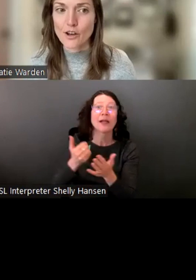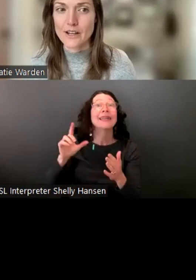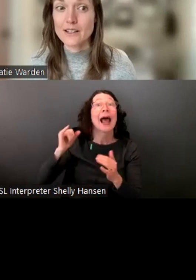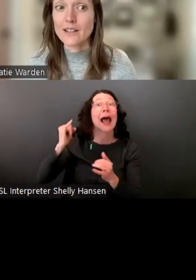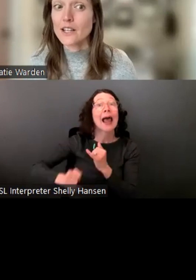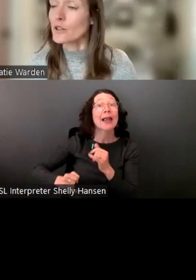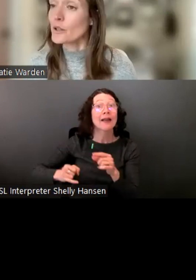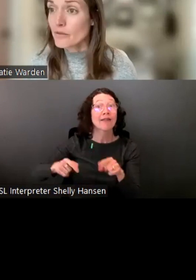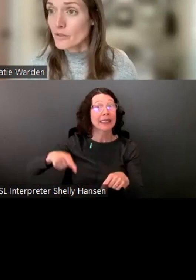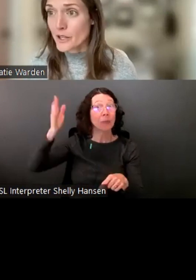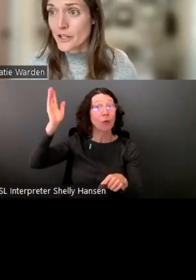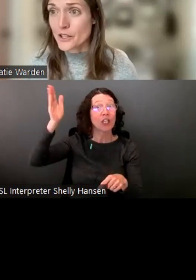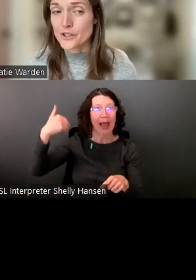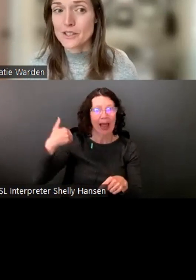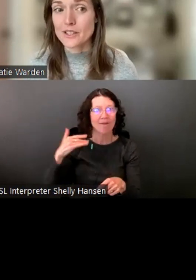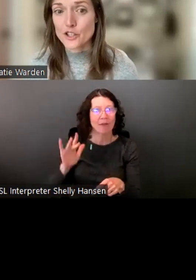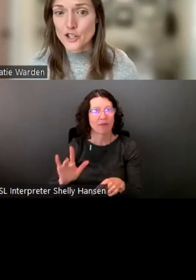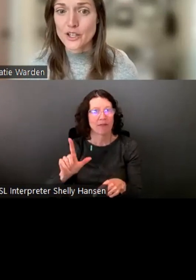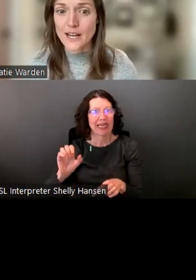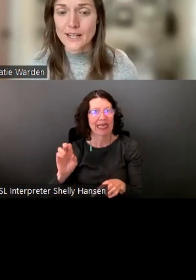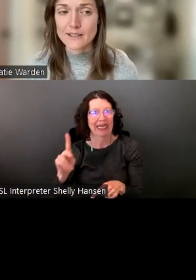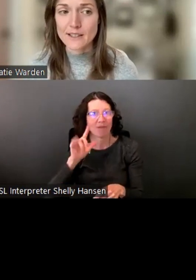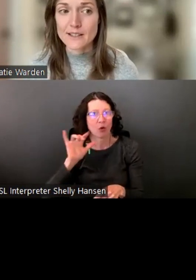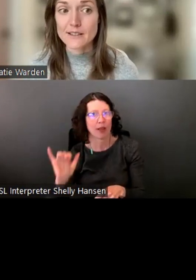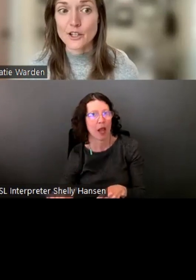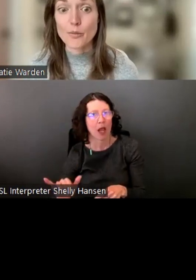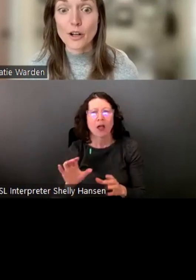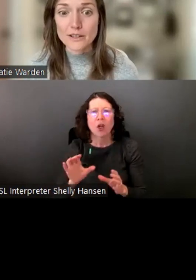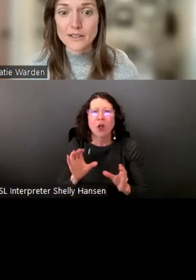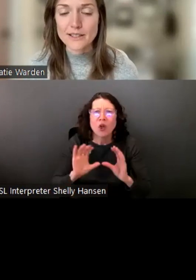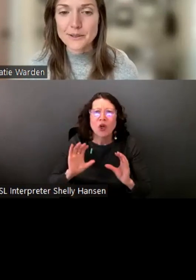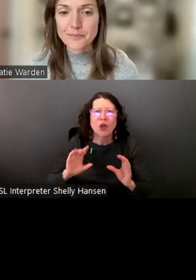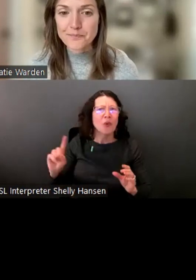on looking for barriers and ensuring access in our policies.